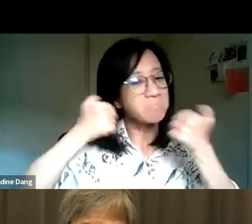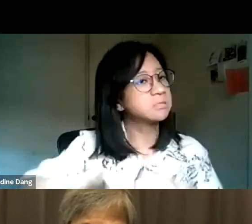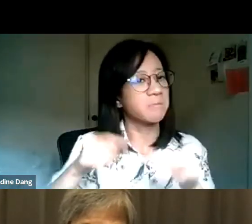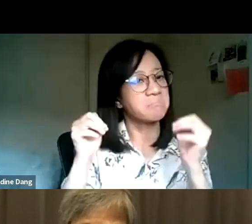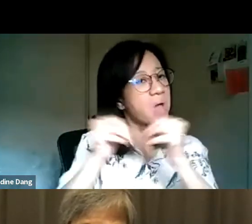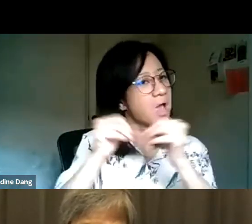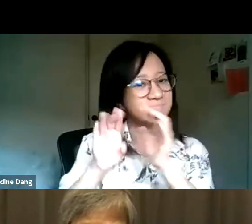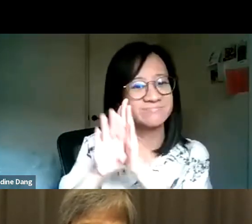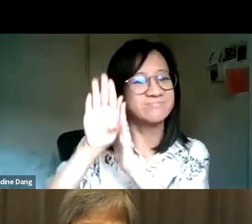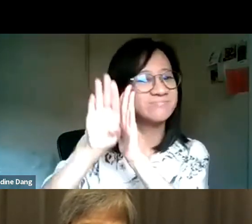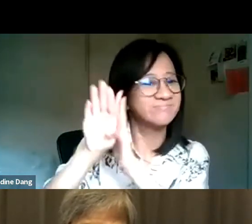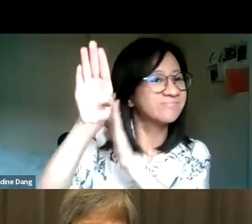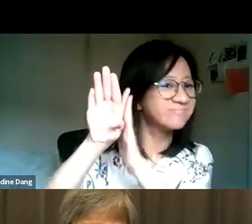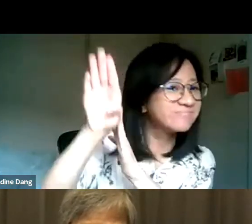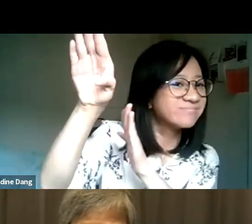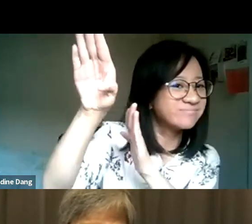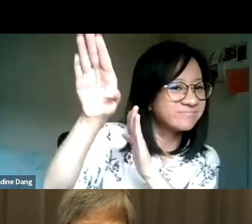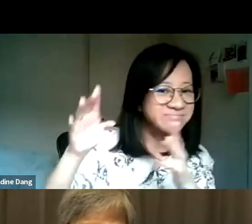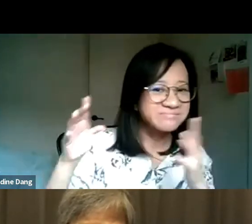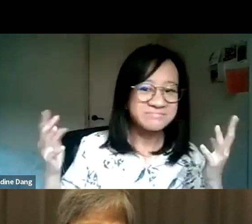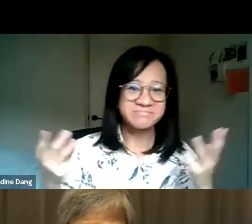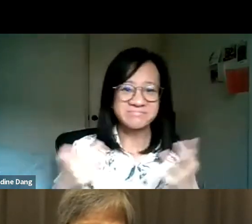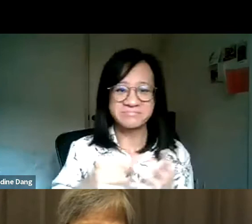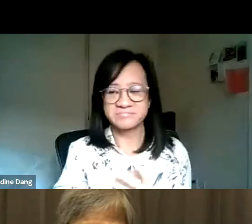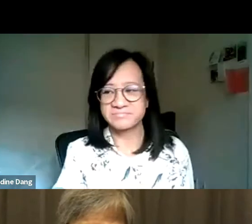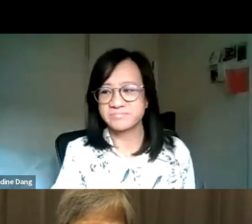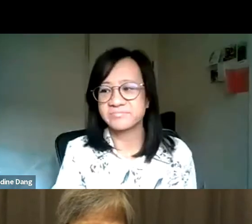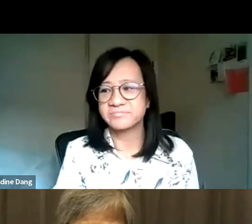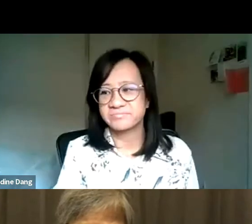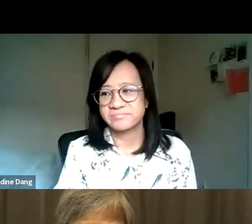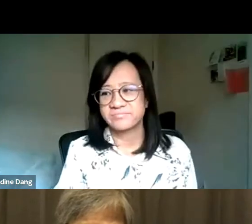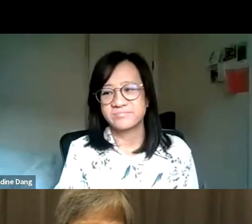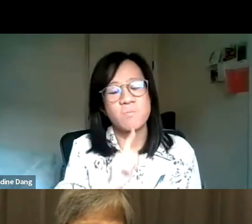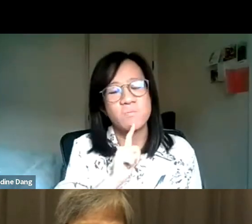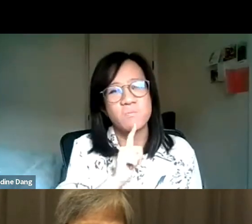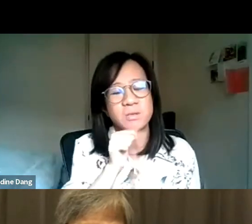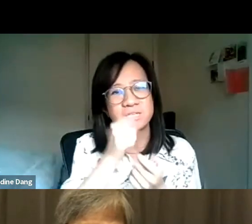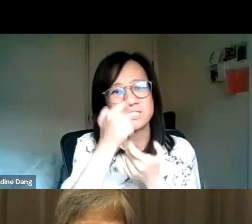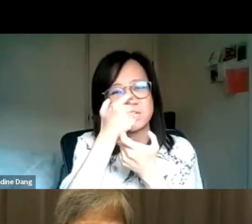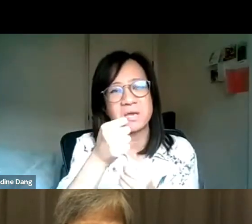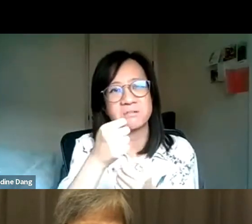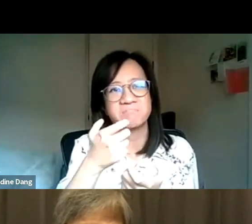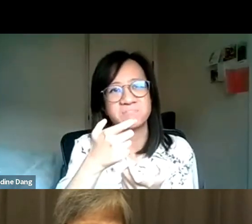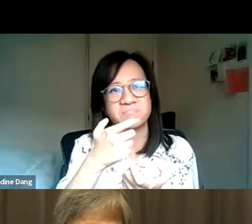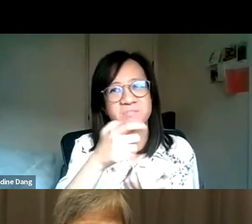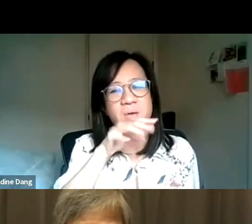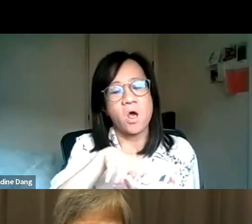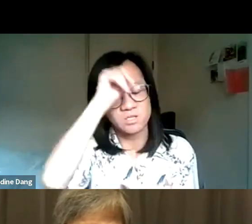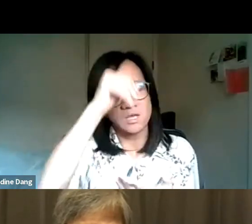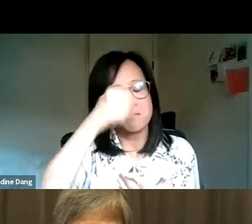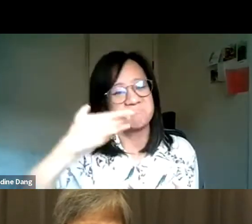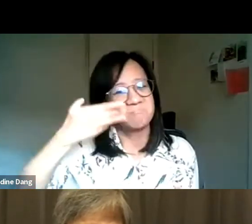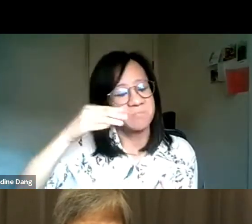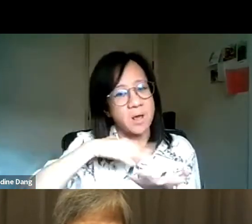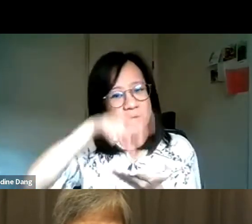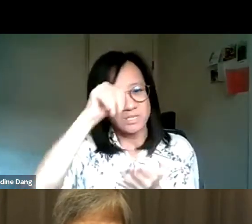I don't feel like I know everything. I feel like I am still growing and learning about that identity but I think one interesting